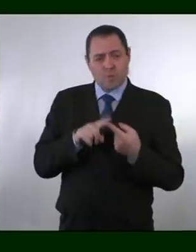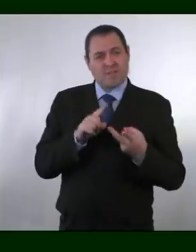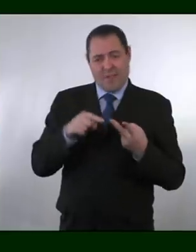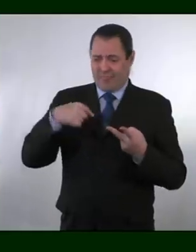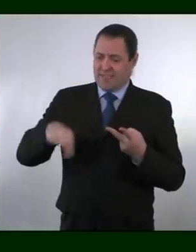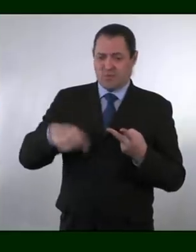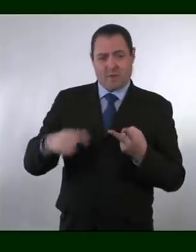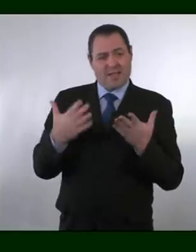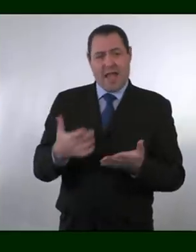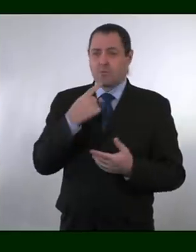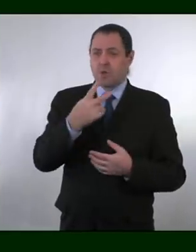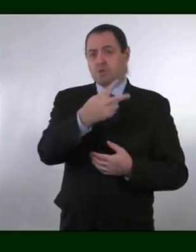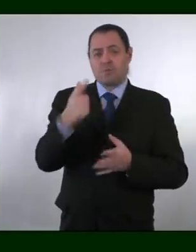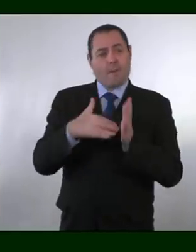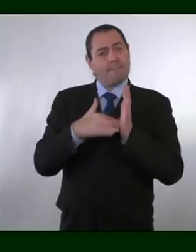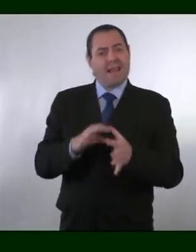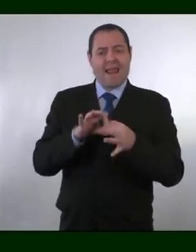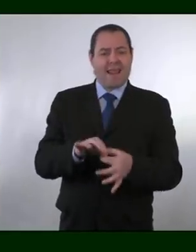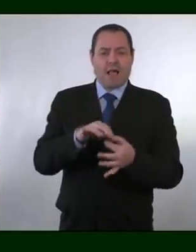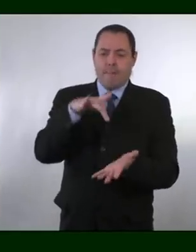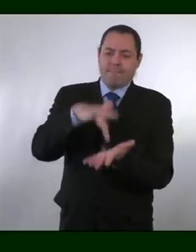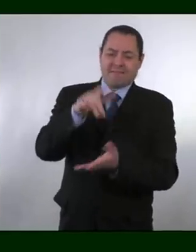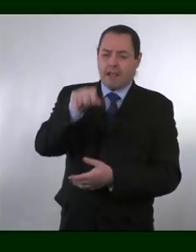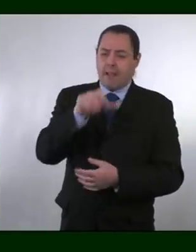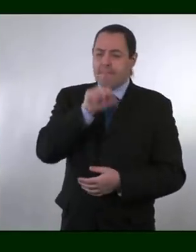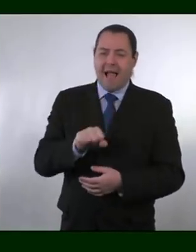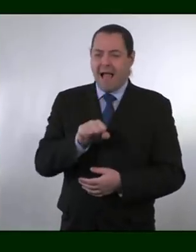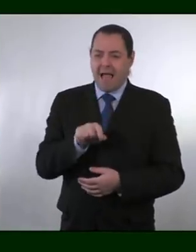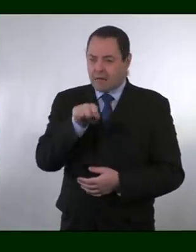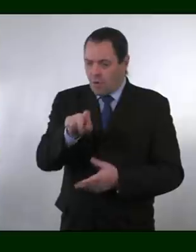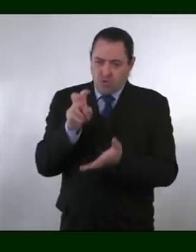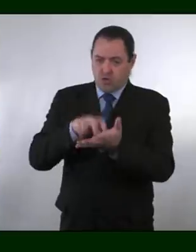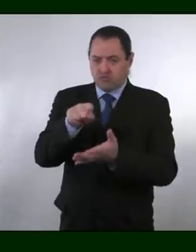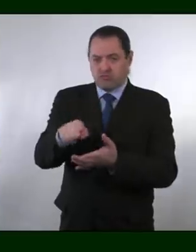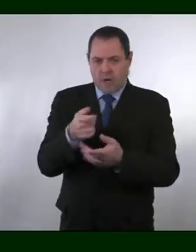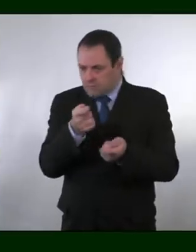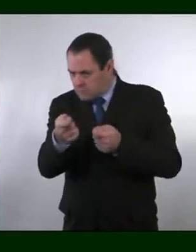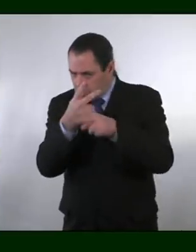the paying of £21 million on a contract with no oversight. This morning, the independent National